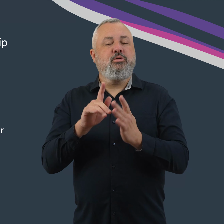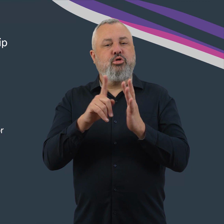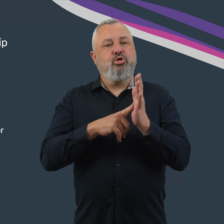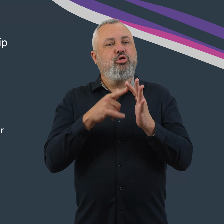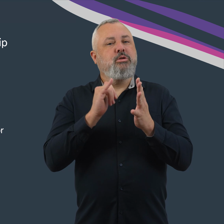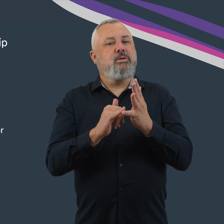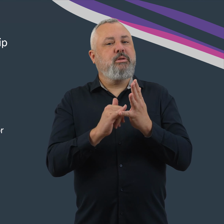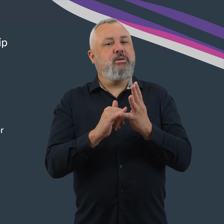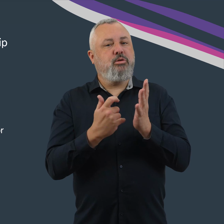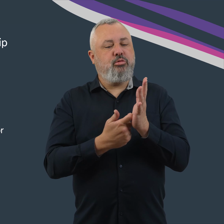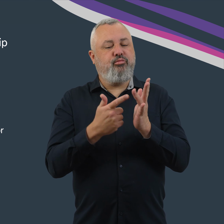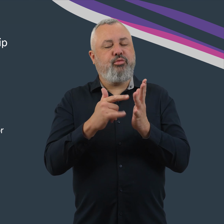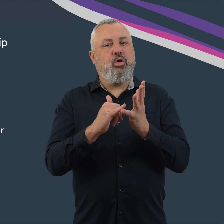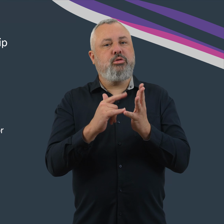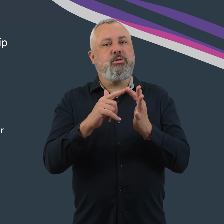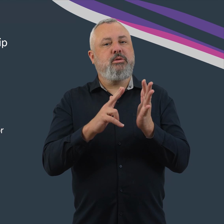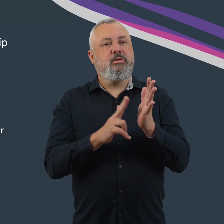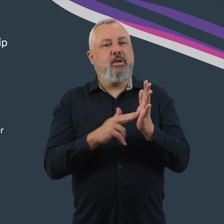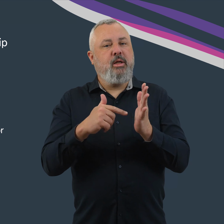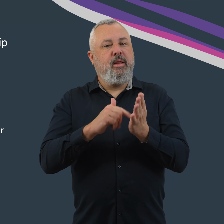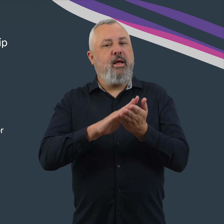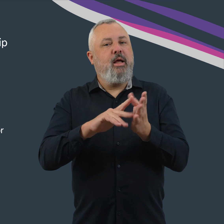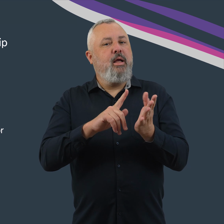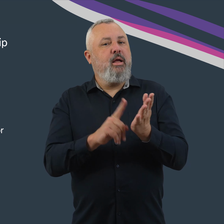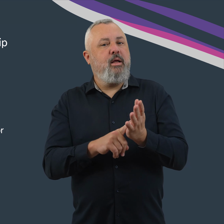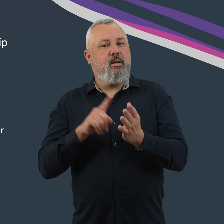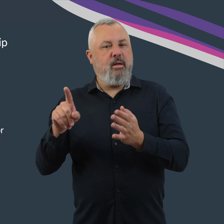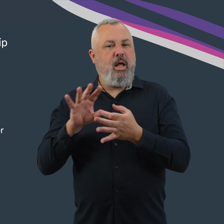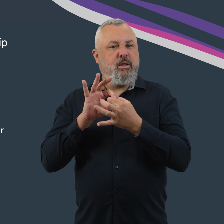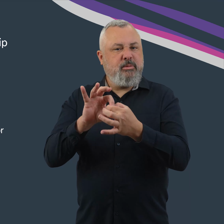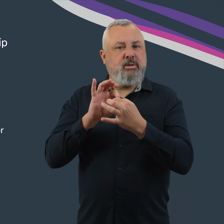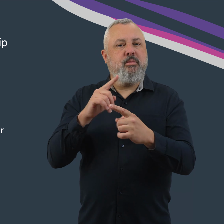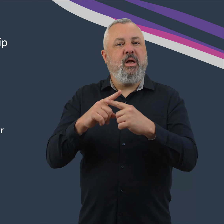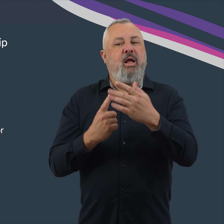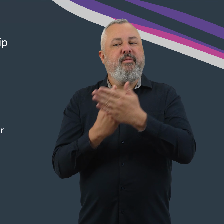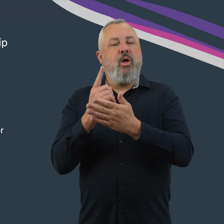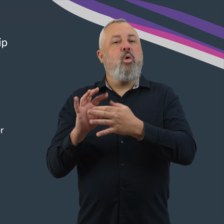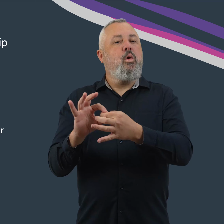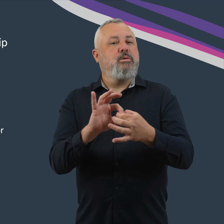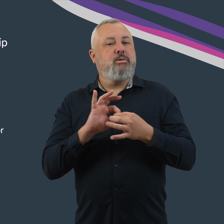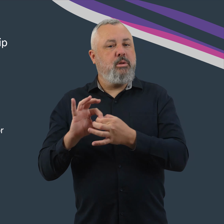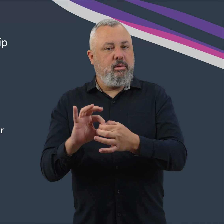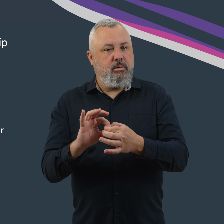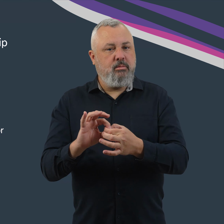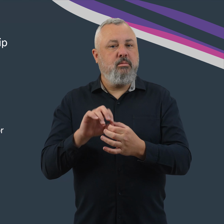Jess Rosenthal Engagement and Events Coordinator